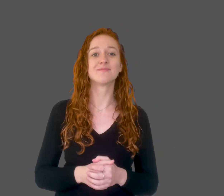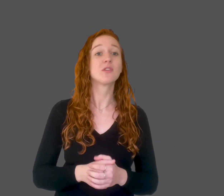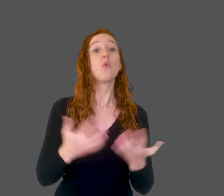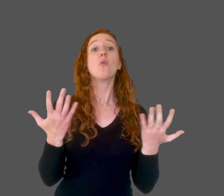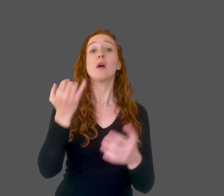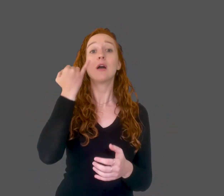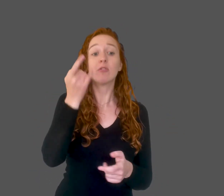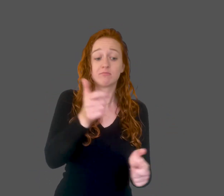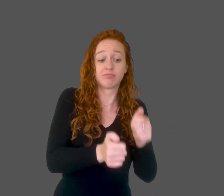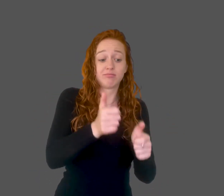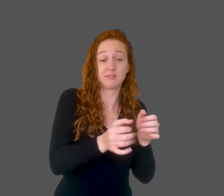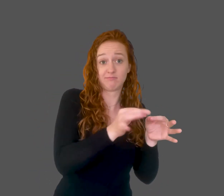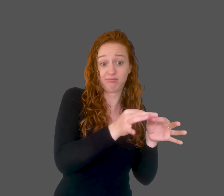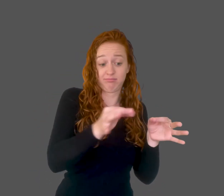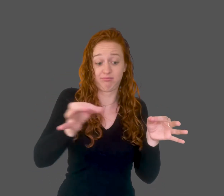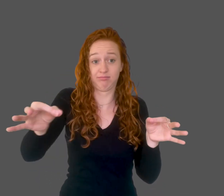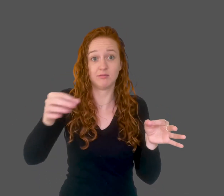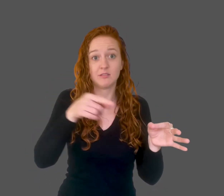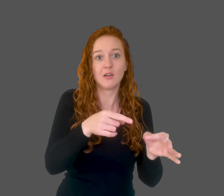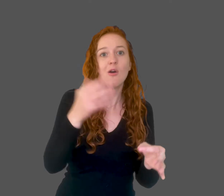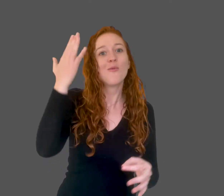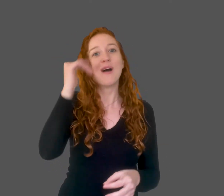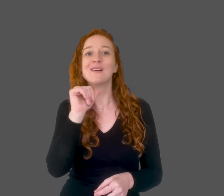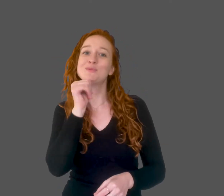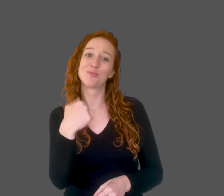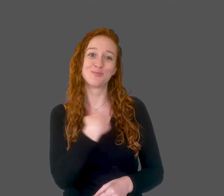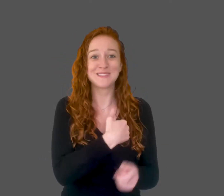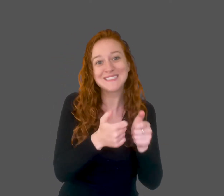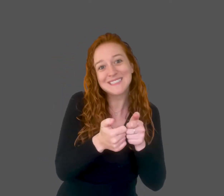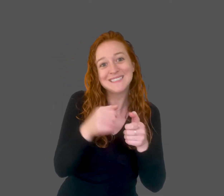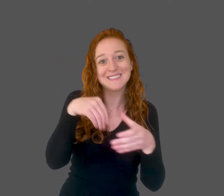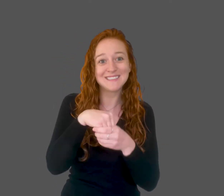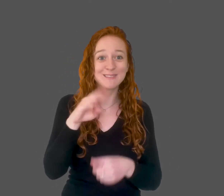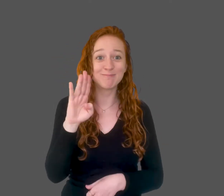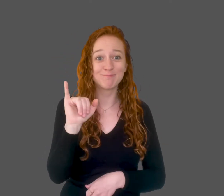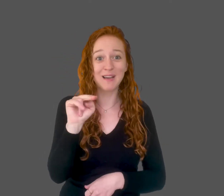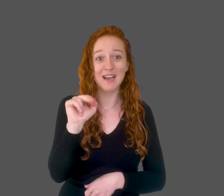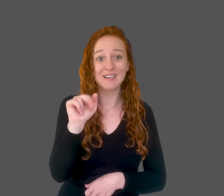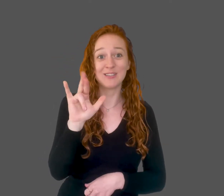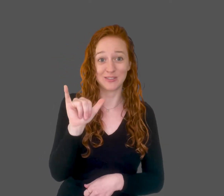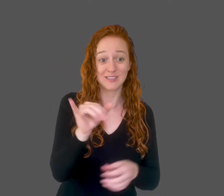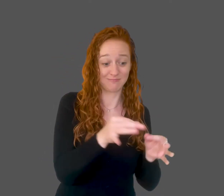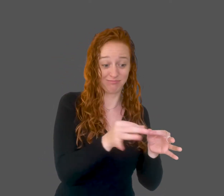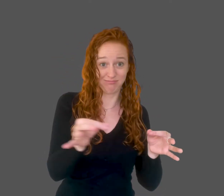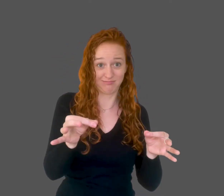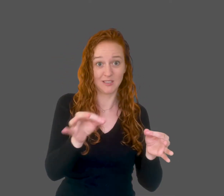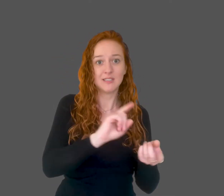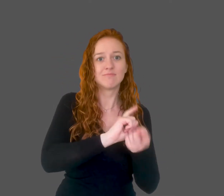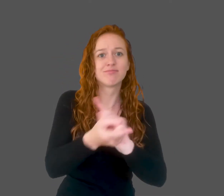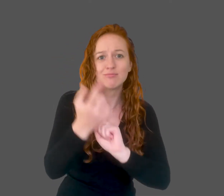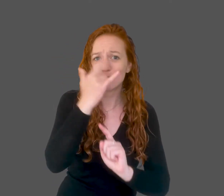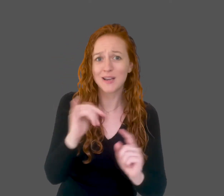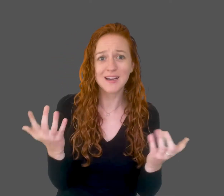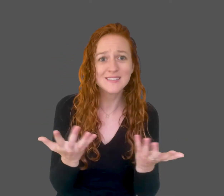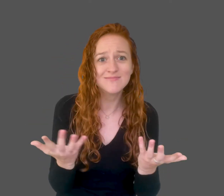Or the message, “why don’t we text in binary?” is this: